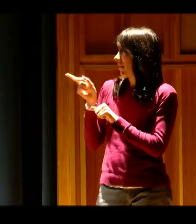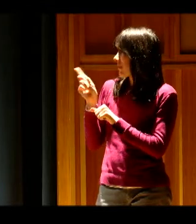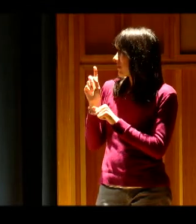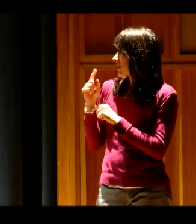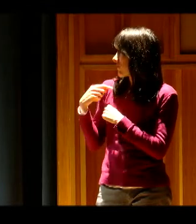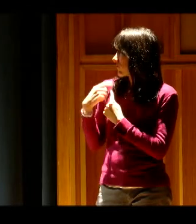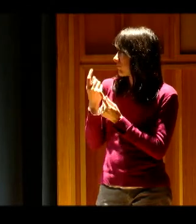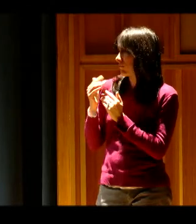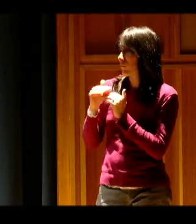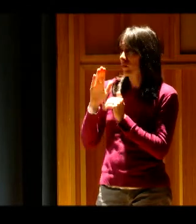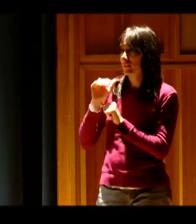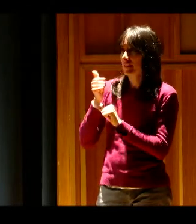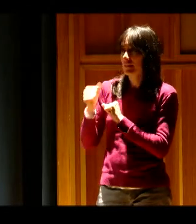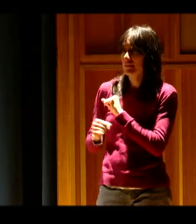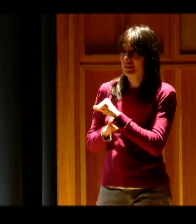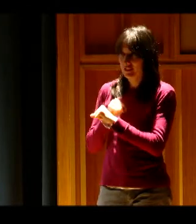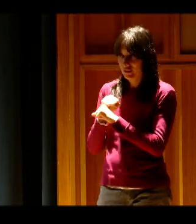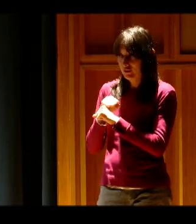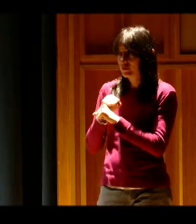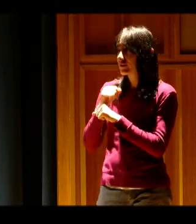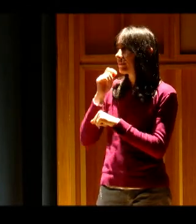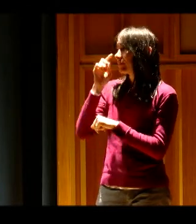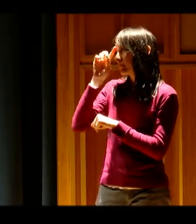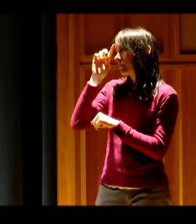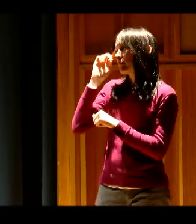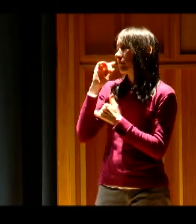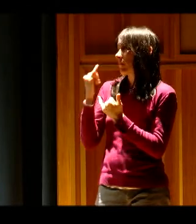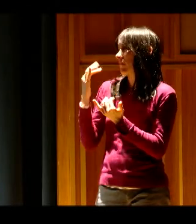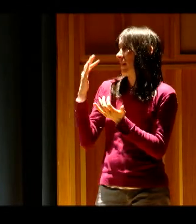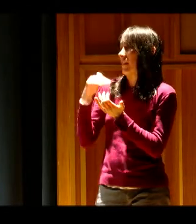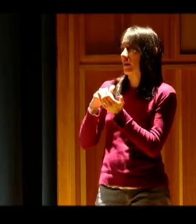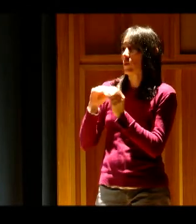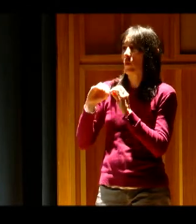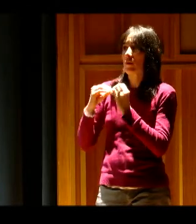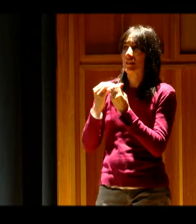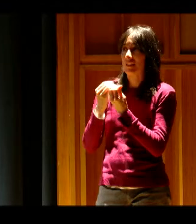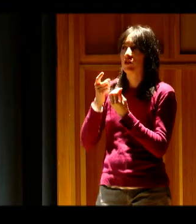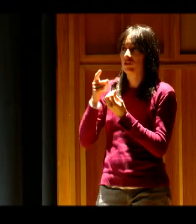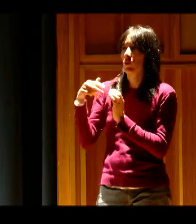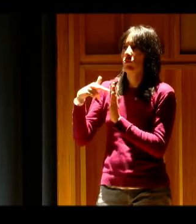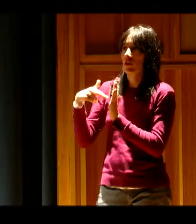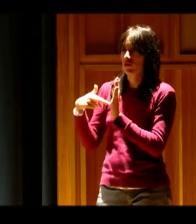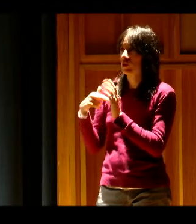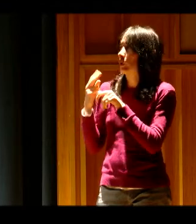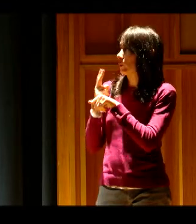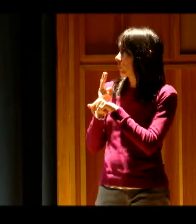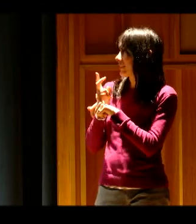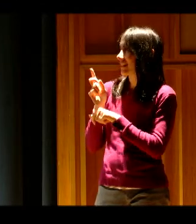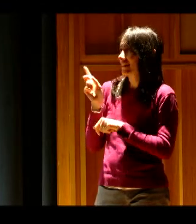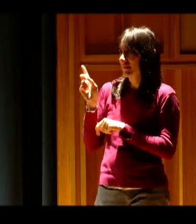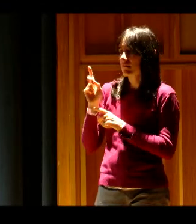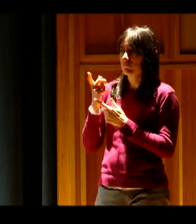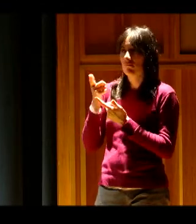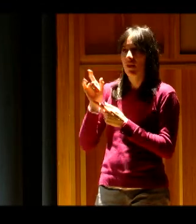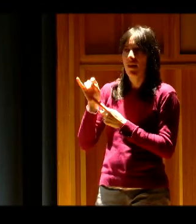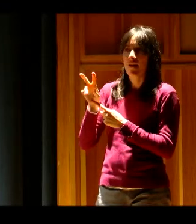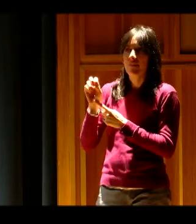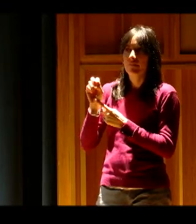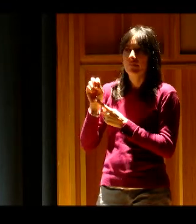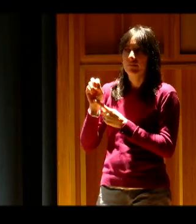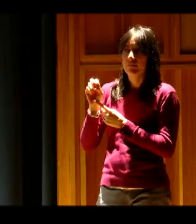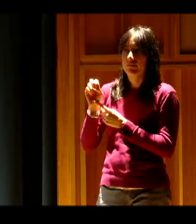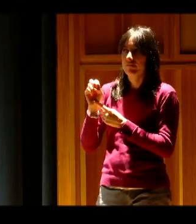There are now five thousand organizations registered on them, producing live feedback every year.